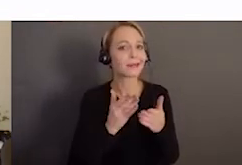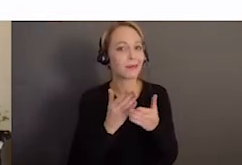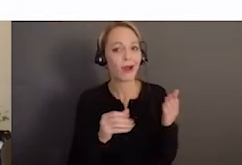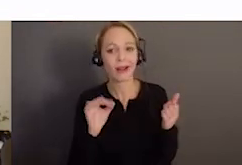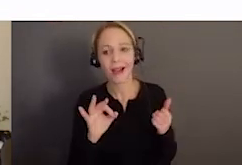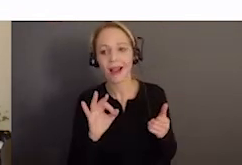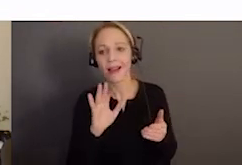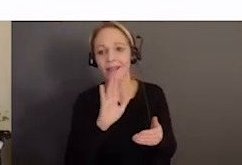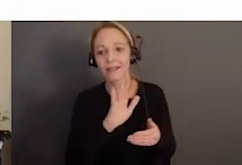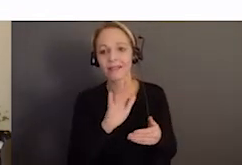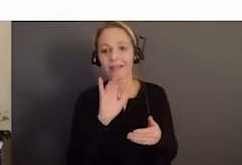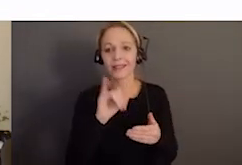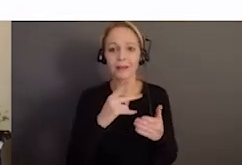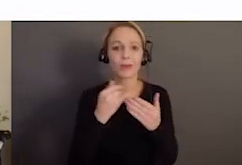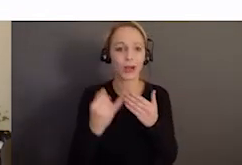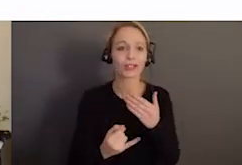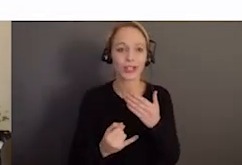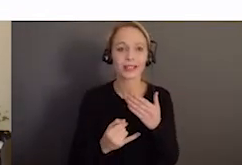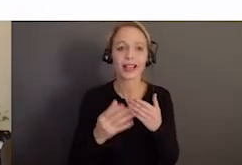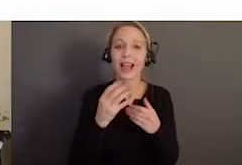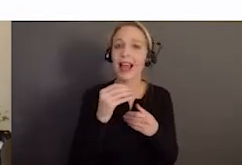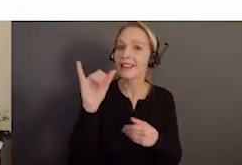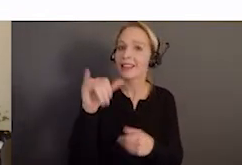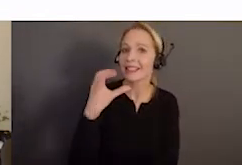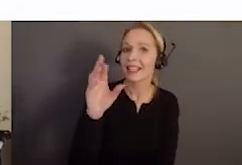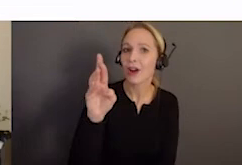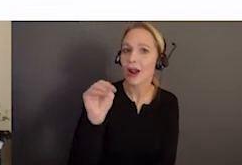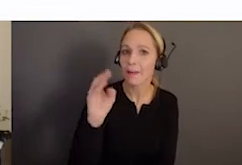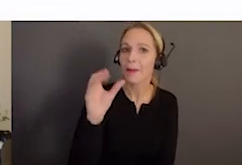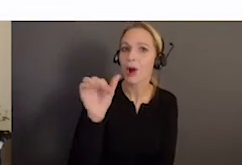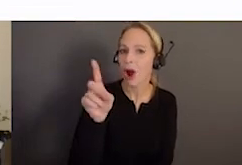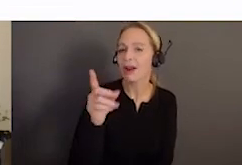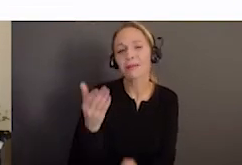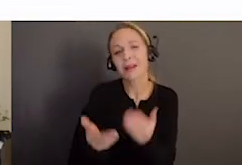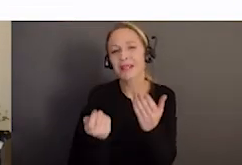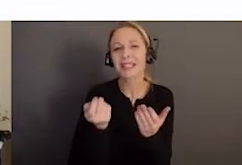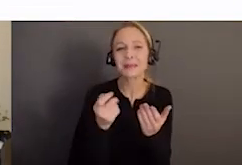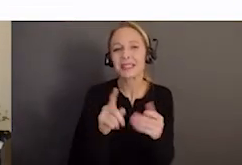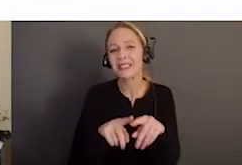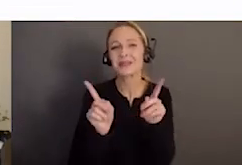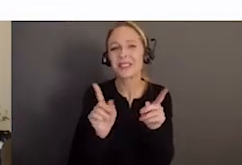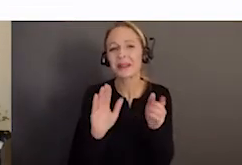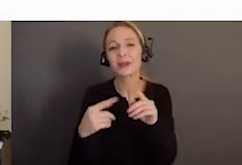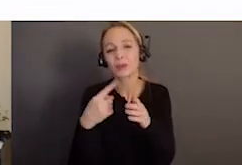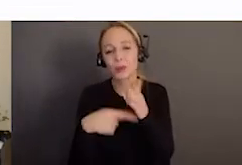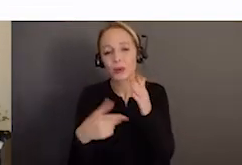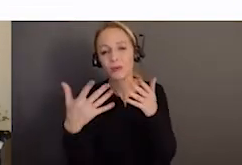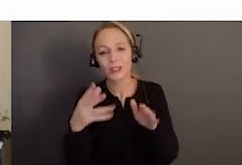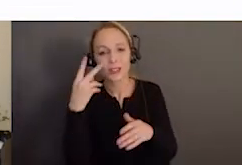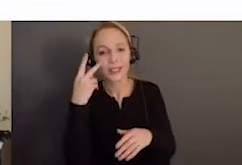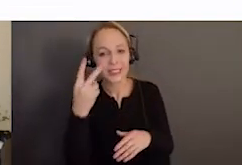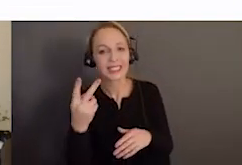AND THIS CRM CARD IS MAYBE A LITTLE BIT DIFFERENT THAN WHAT YOU MIGHT HAVE SEEN ELSEWHERE.